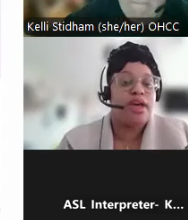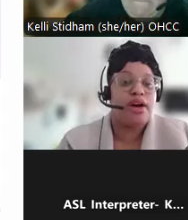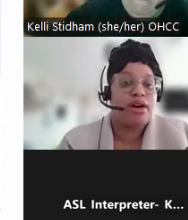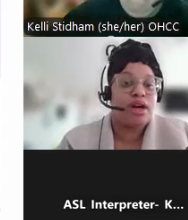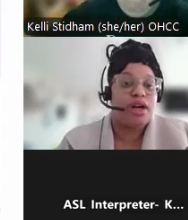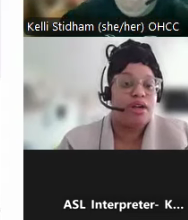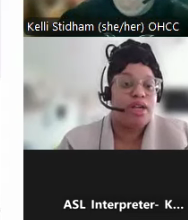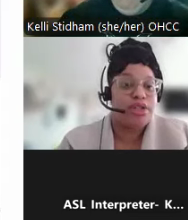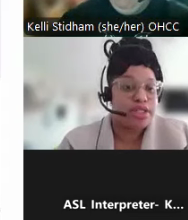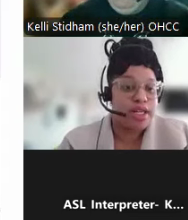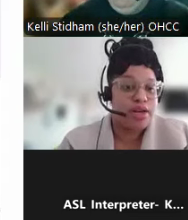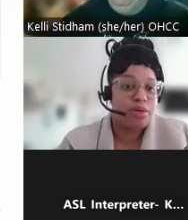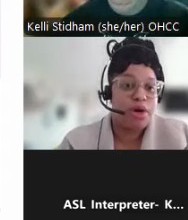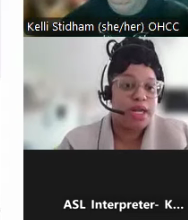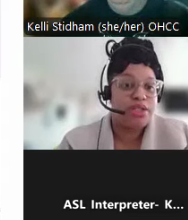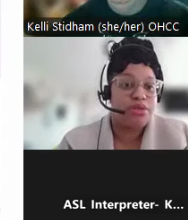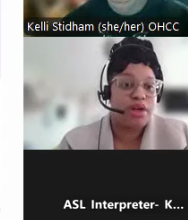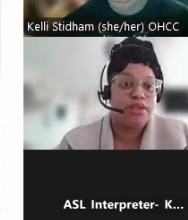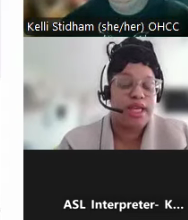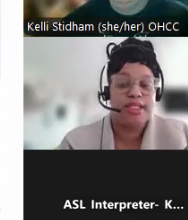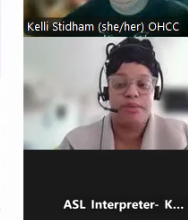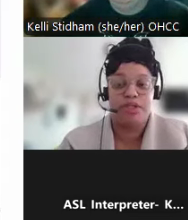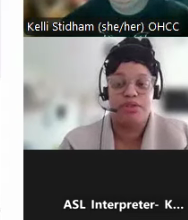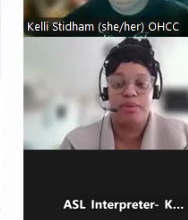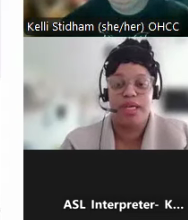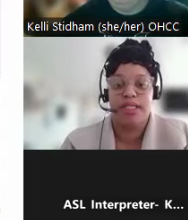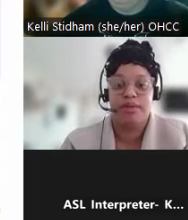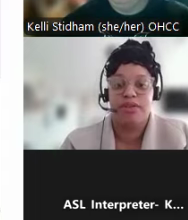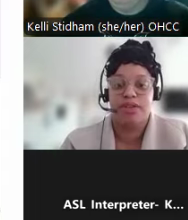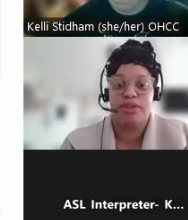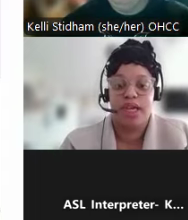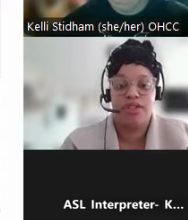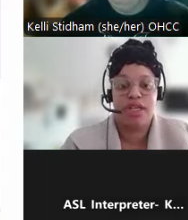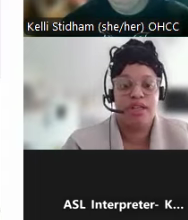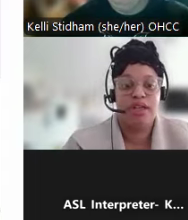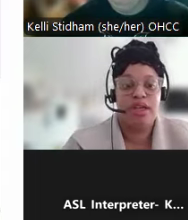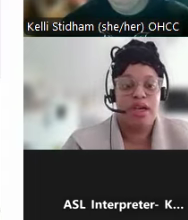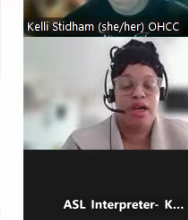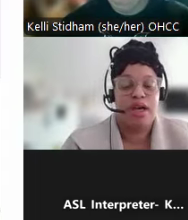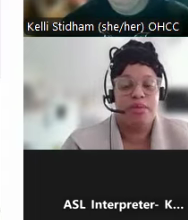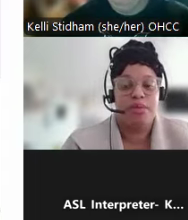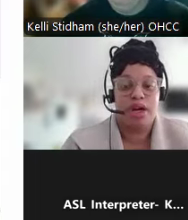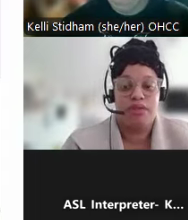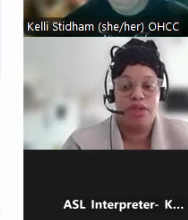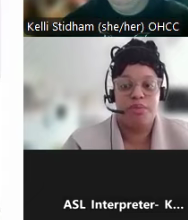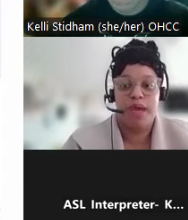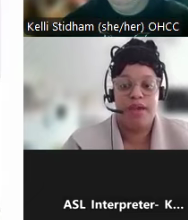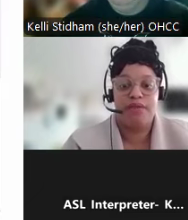that are interested in it or wanting to earn the exceptional for PSW